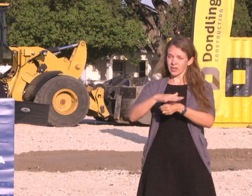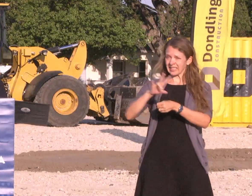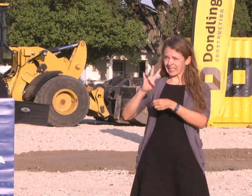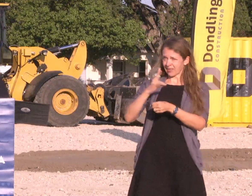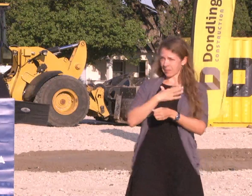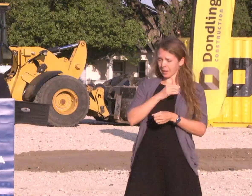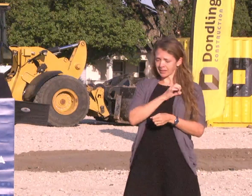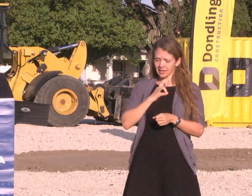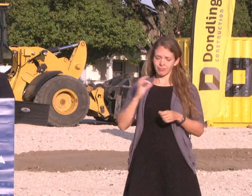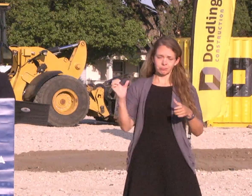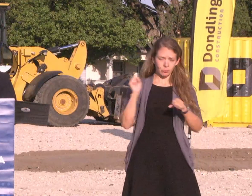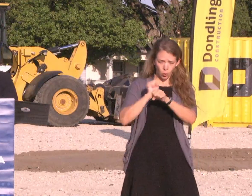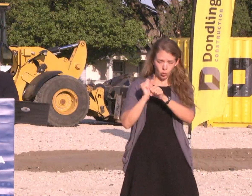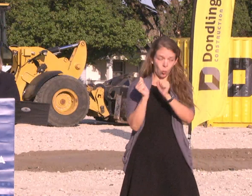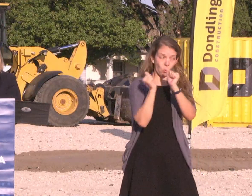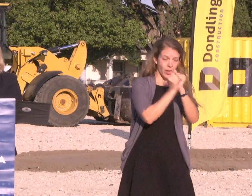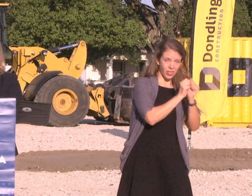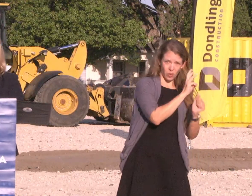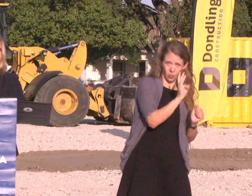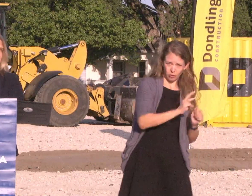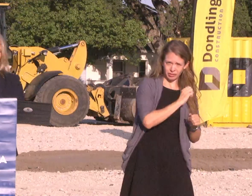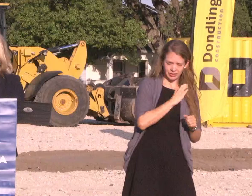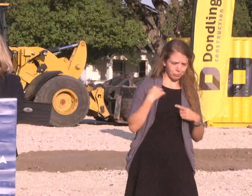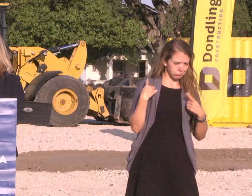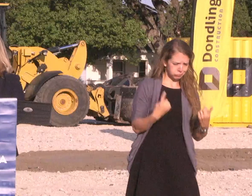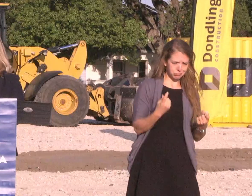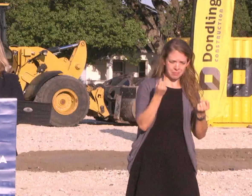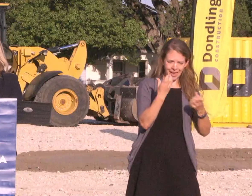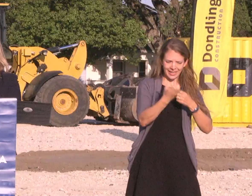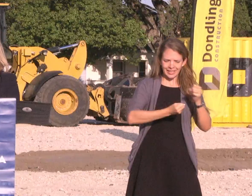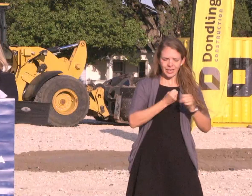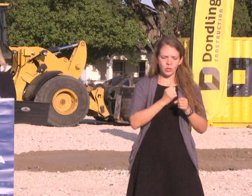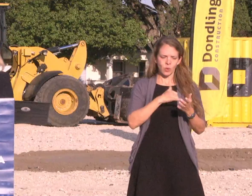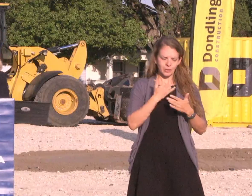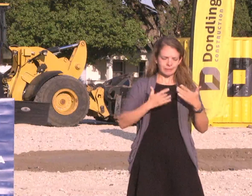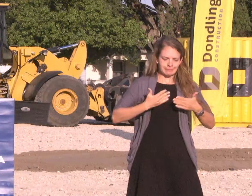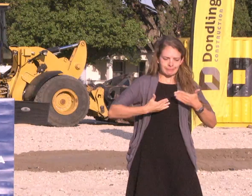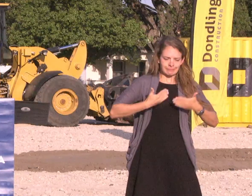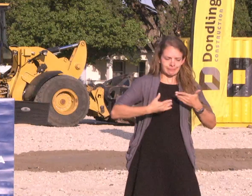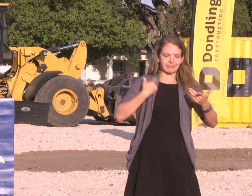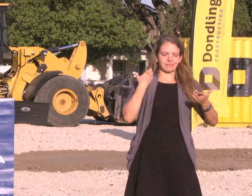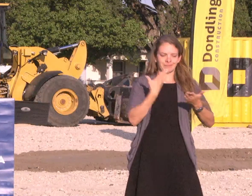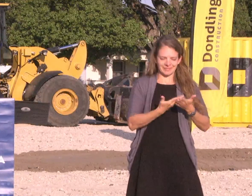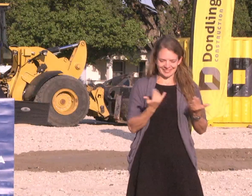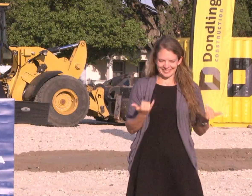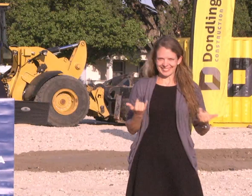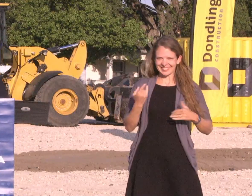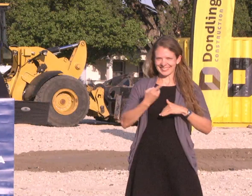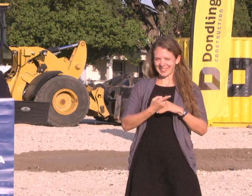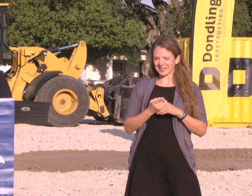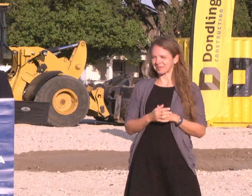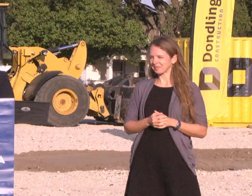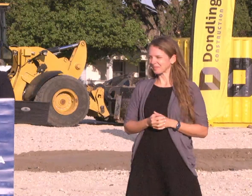here in Witchita for many years on this project to get where we are today I want to recognize the